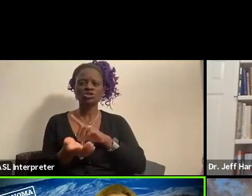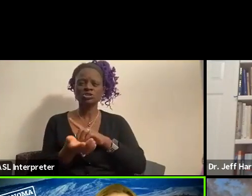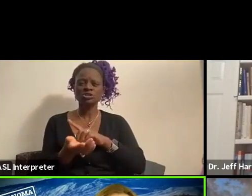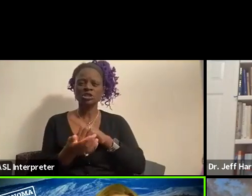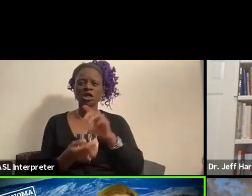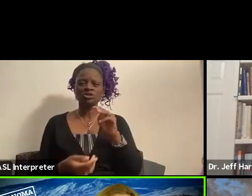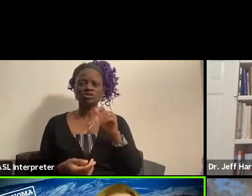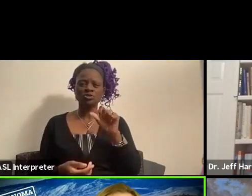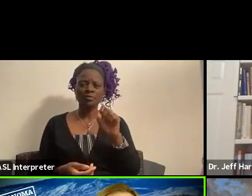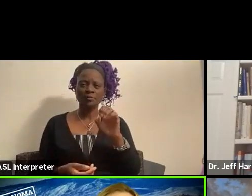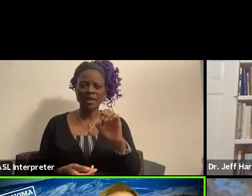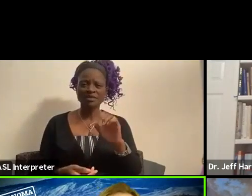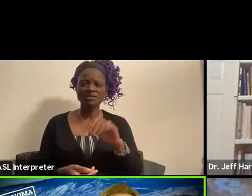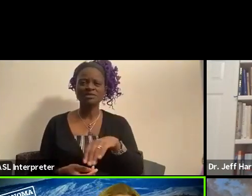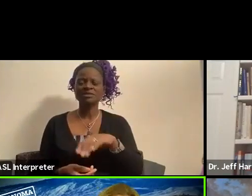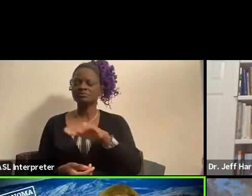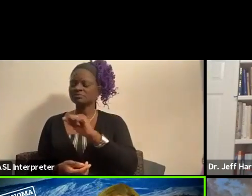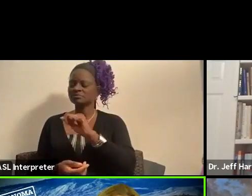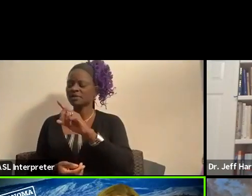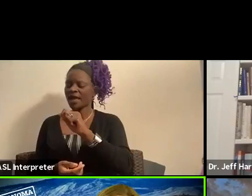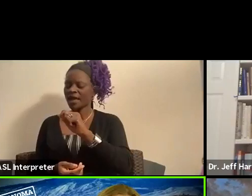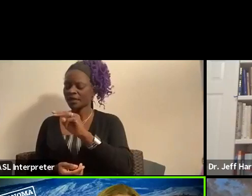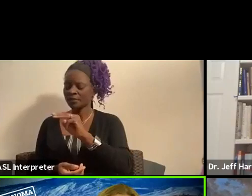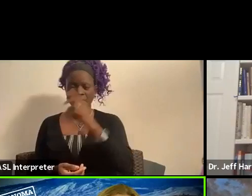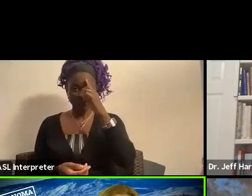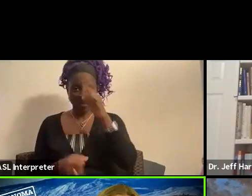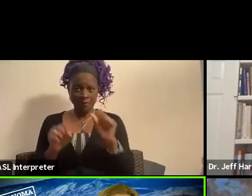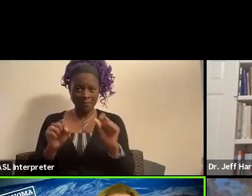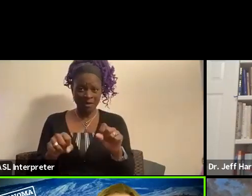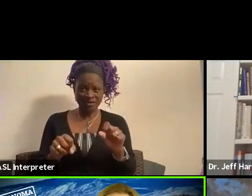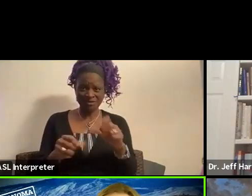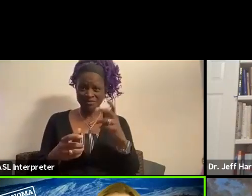of having some kind of normal graduation process this year or does that feel like